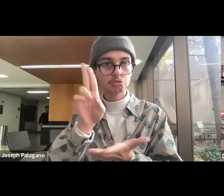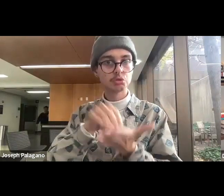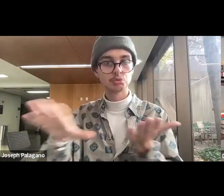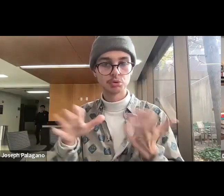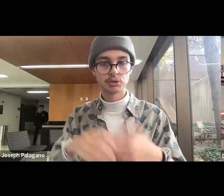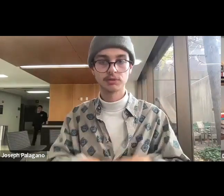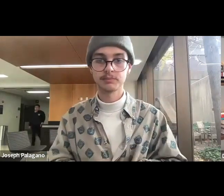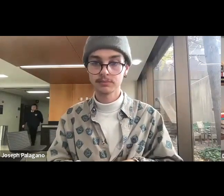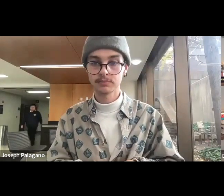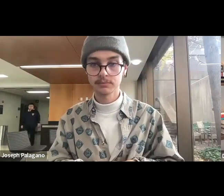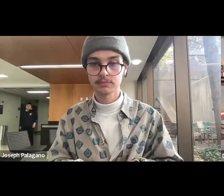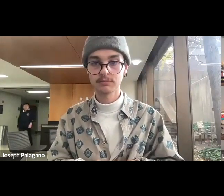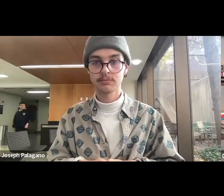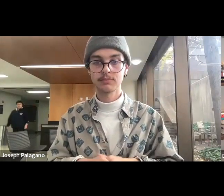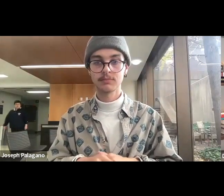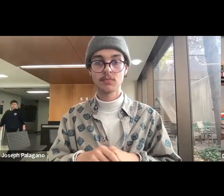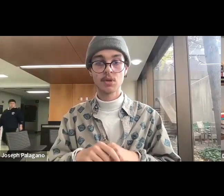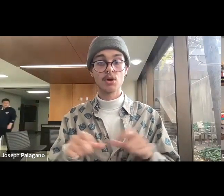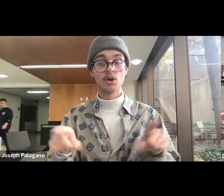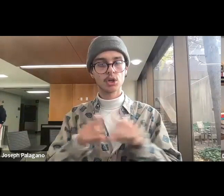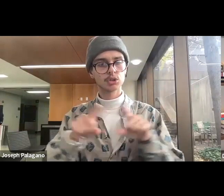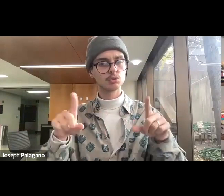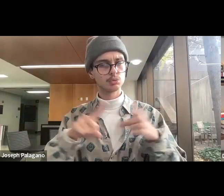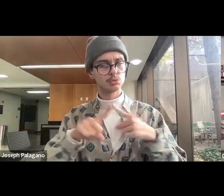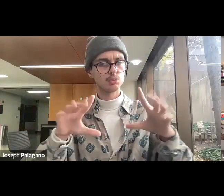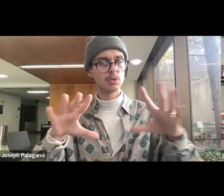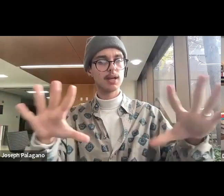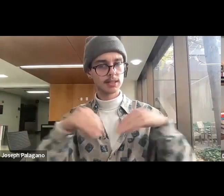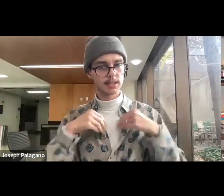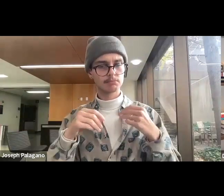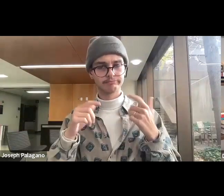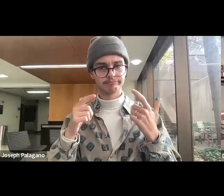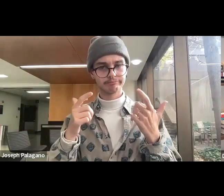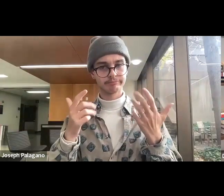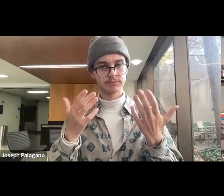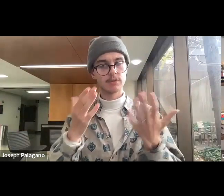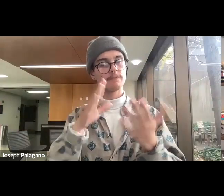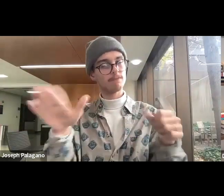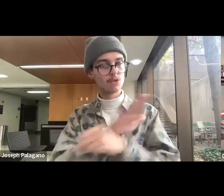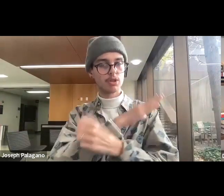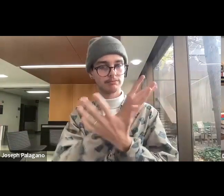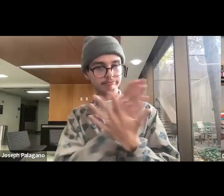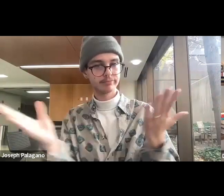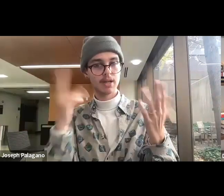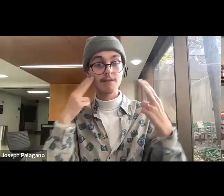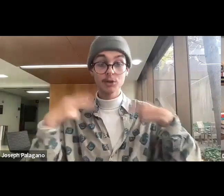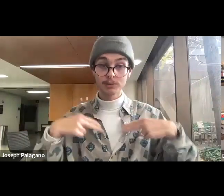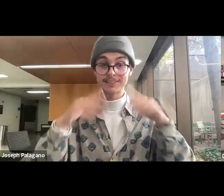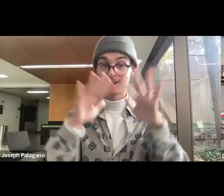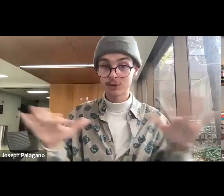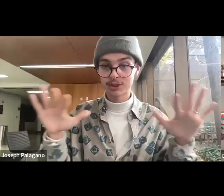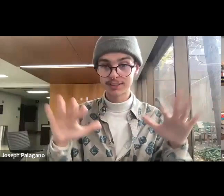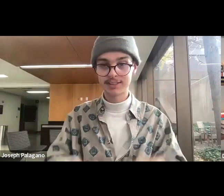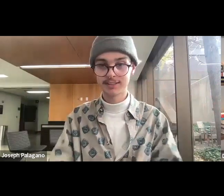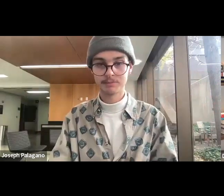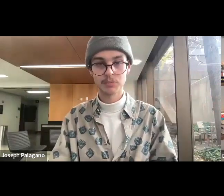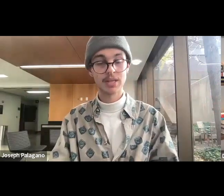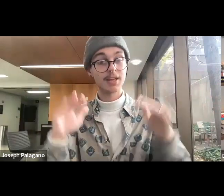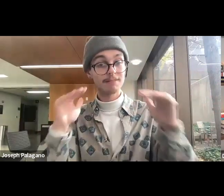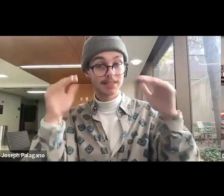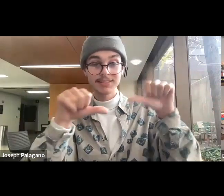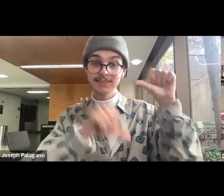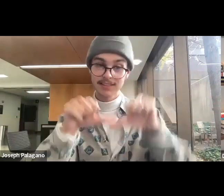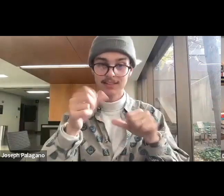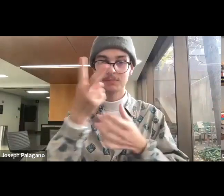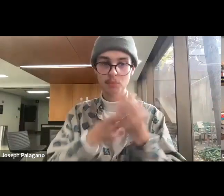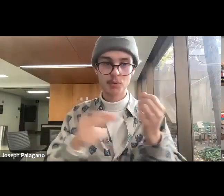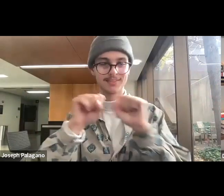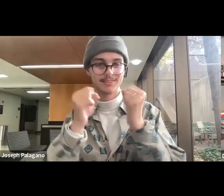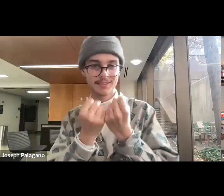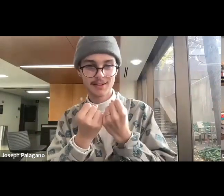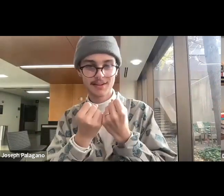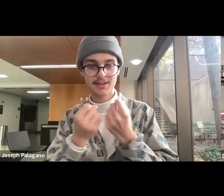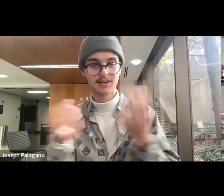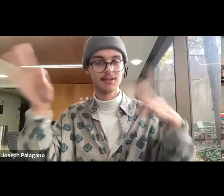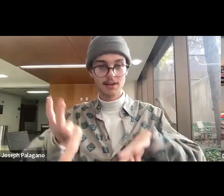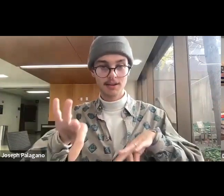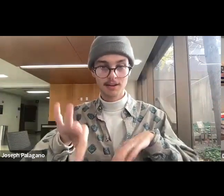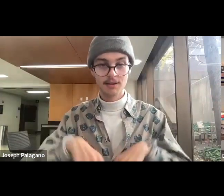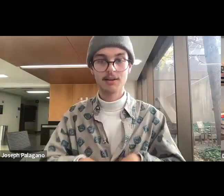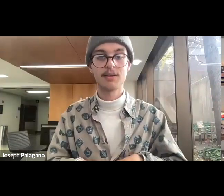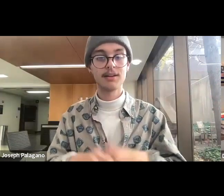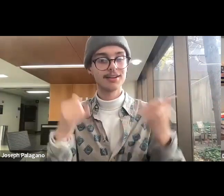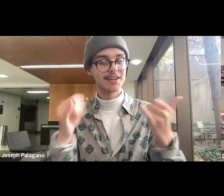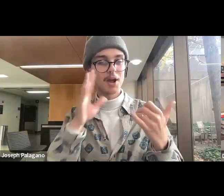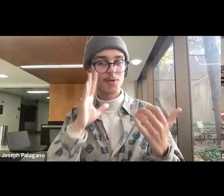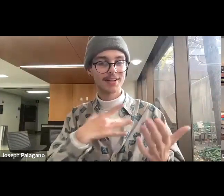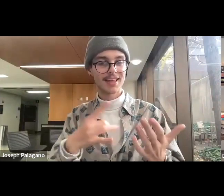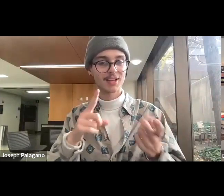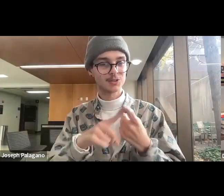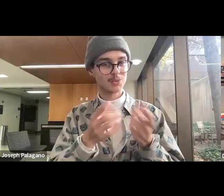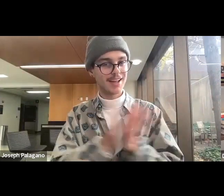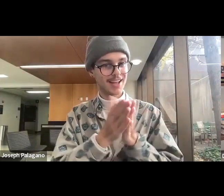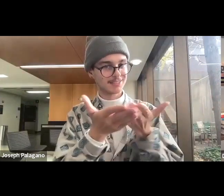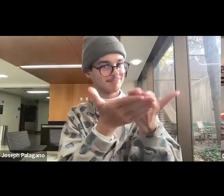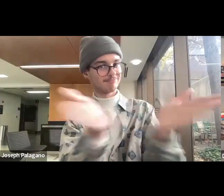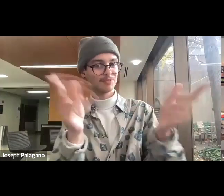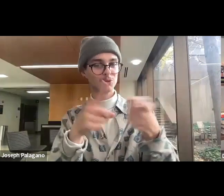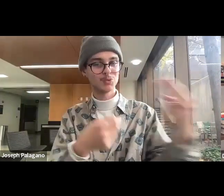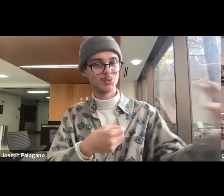our students at Gallaudet University.